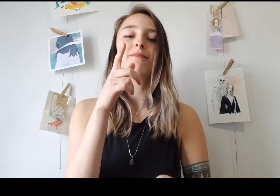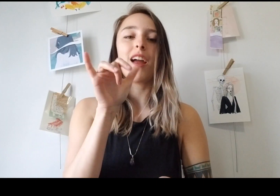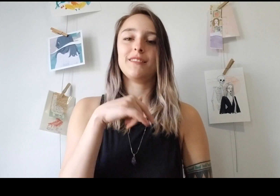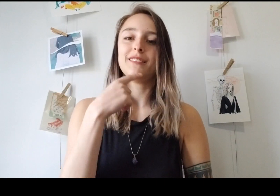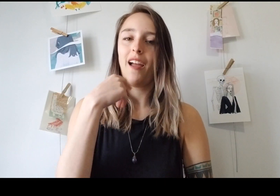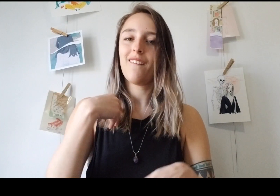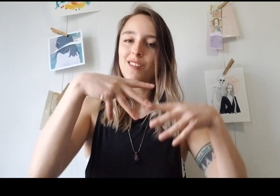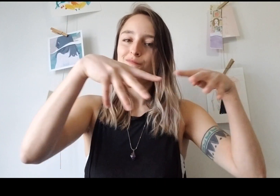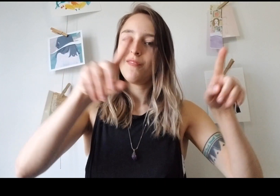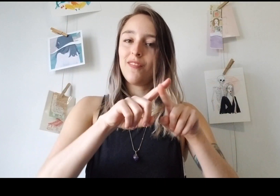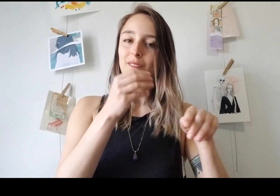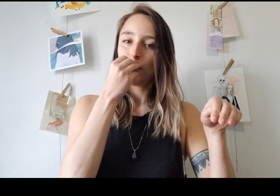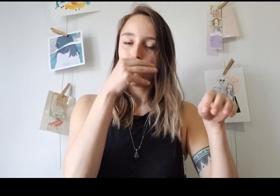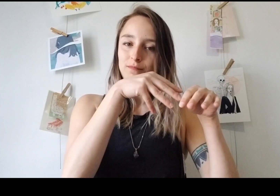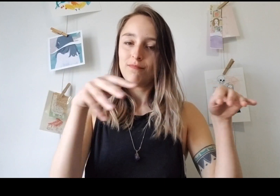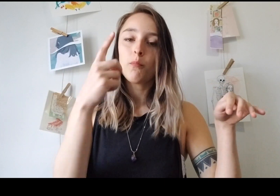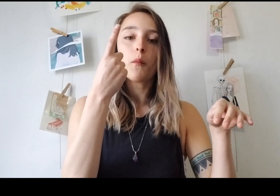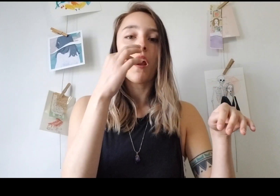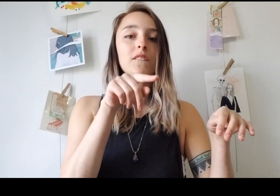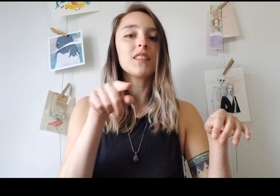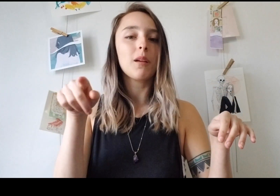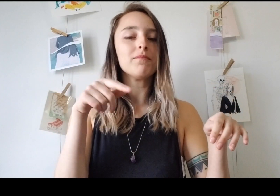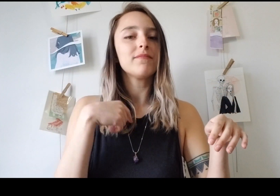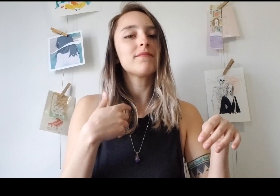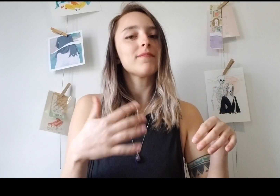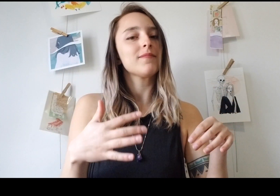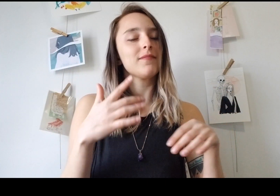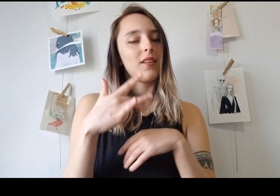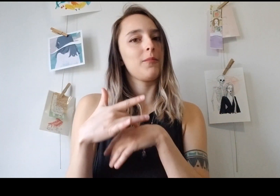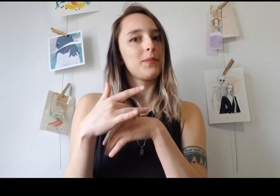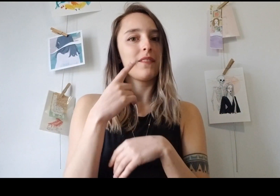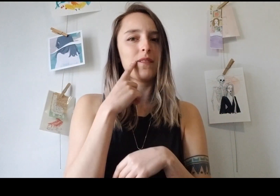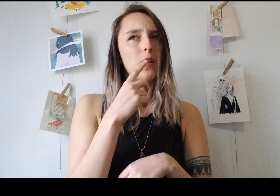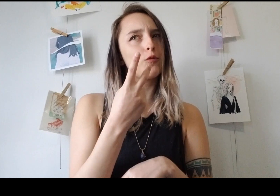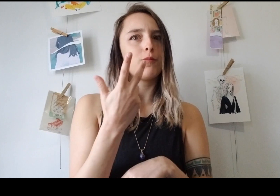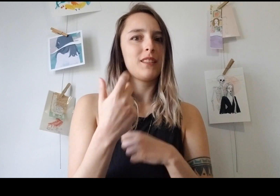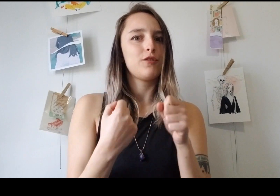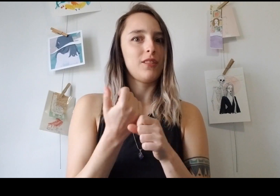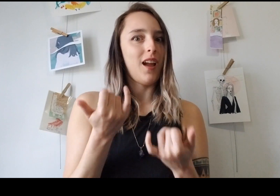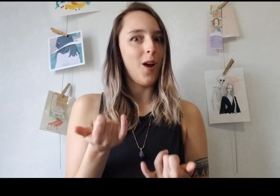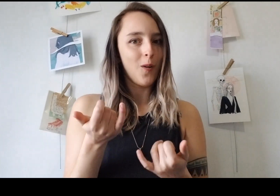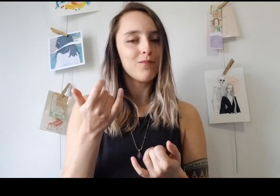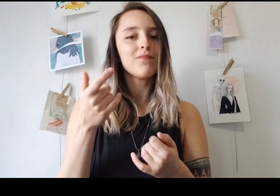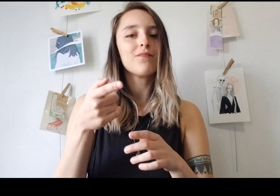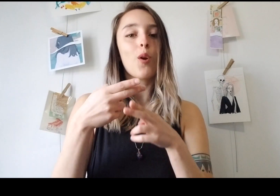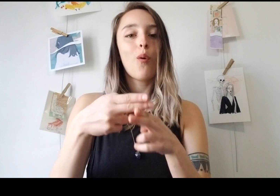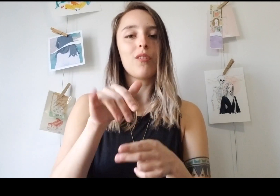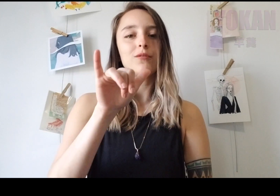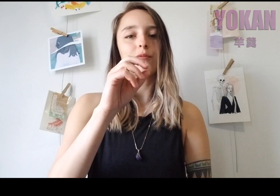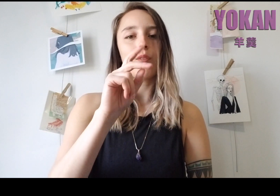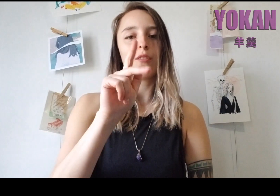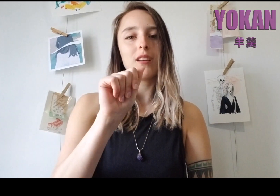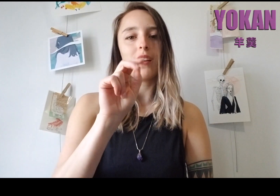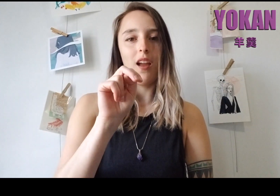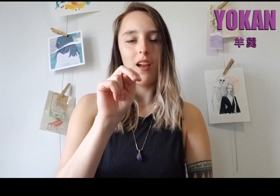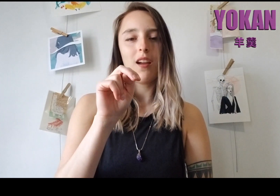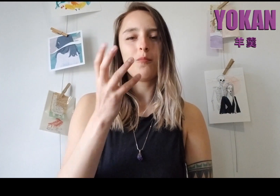As I mentioned before, there are many foods made with wagashi. One of them I have been obsessed with for 2-3 years now called.. Yokan